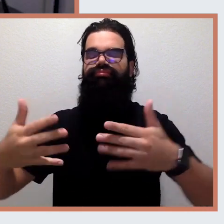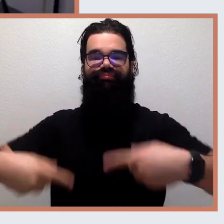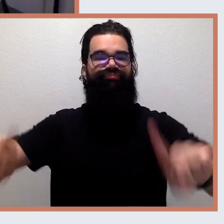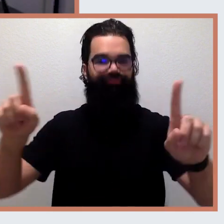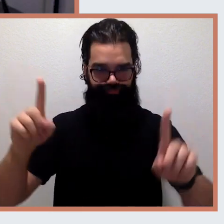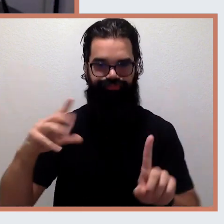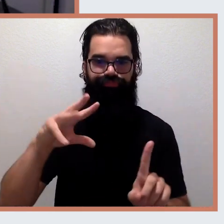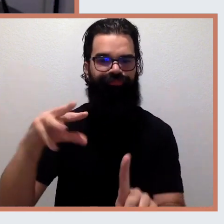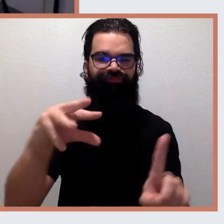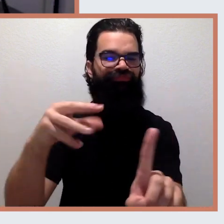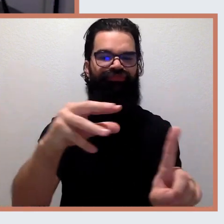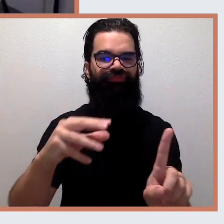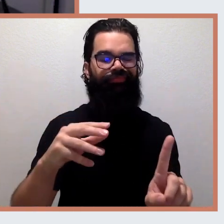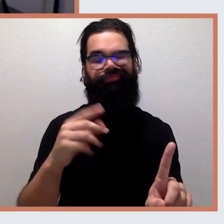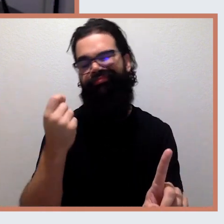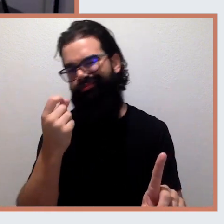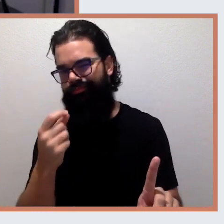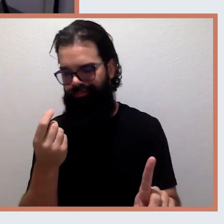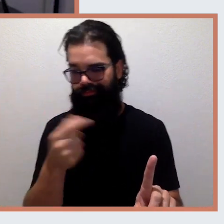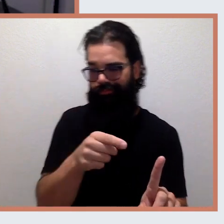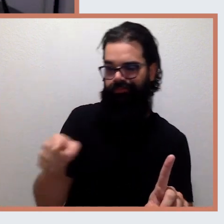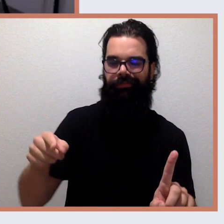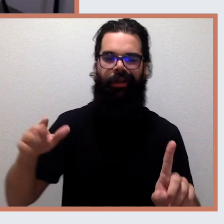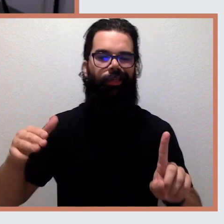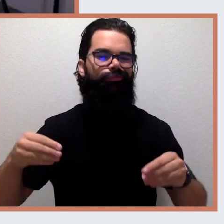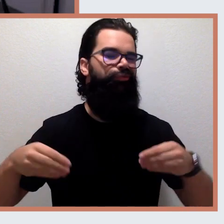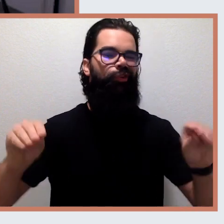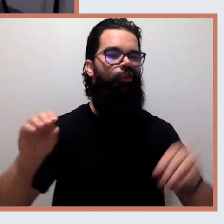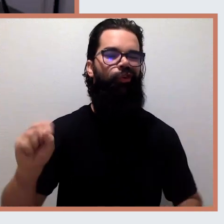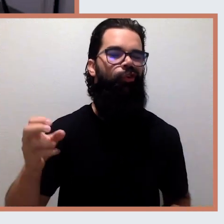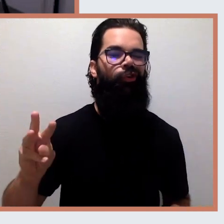So we filmed it, unfortunately, never sold the show,